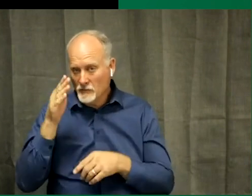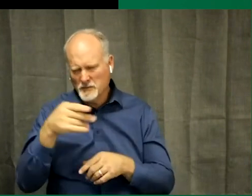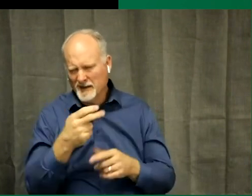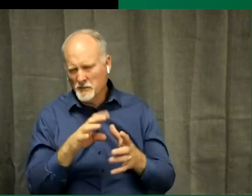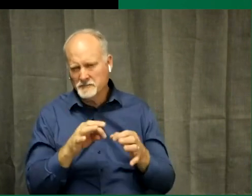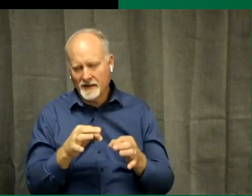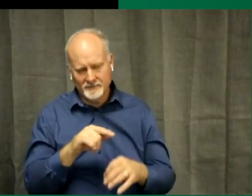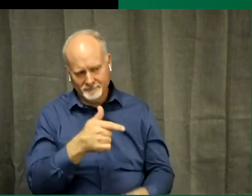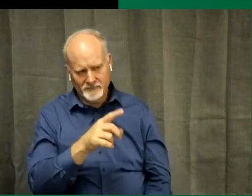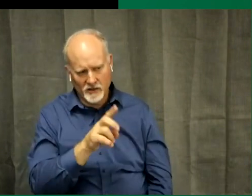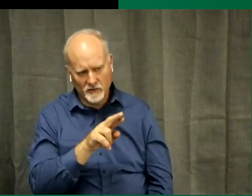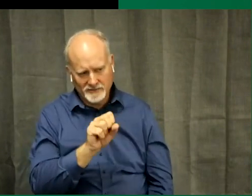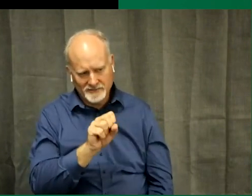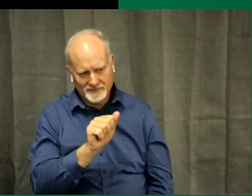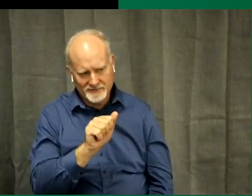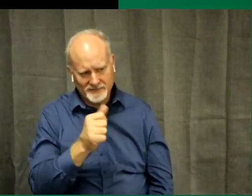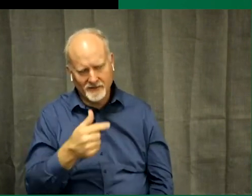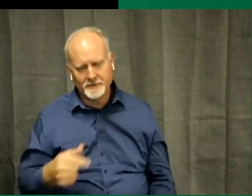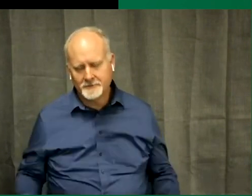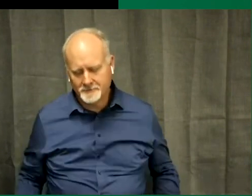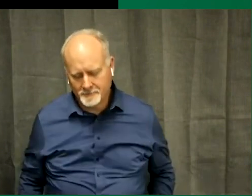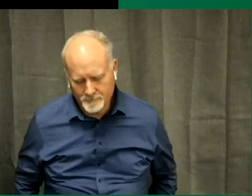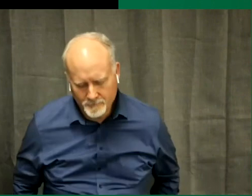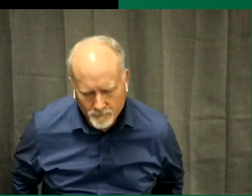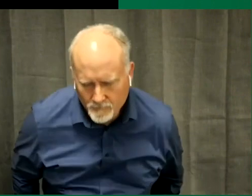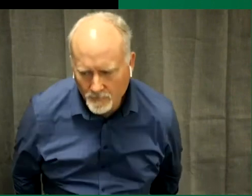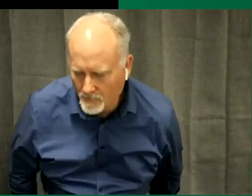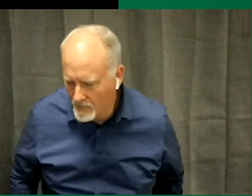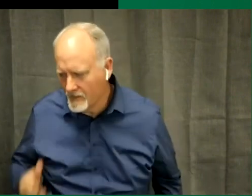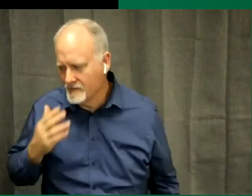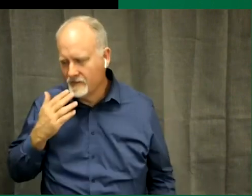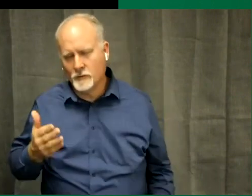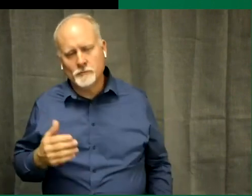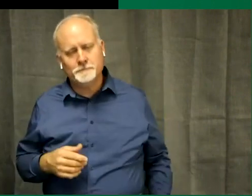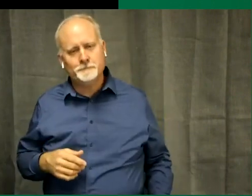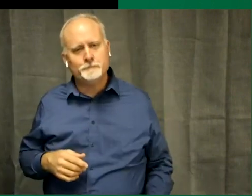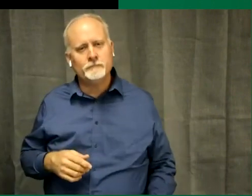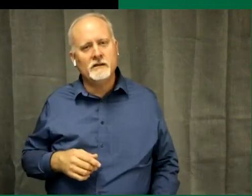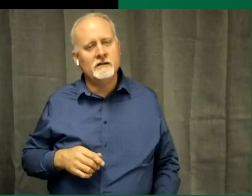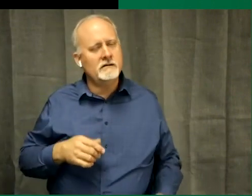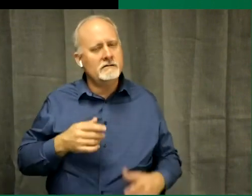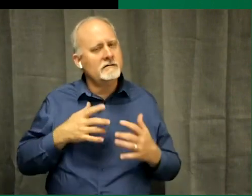dr sag thank you very much provost benoit um so the most common question that i get